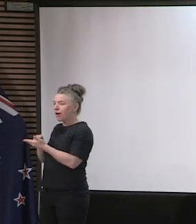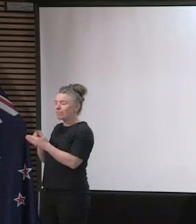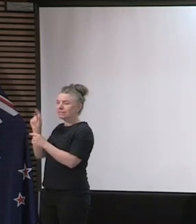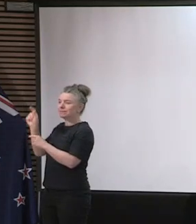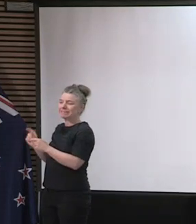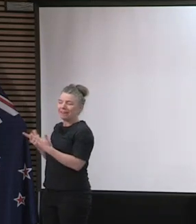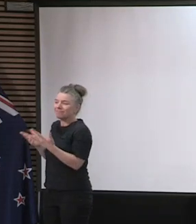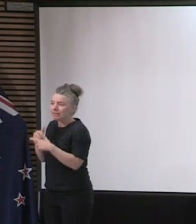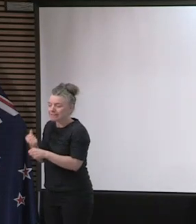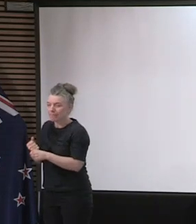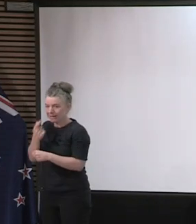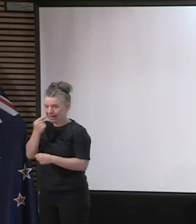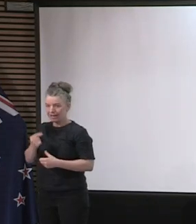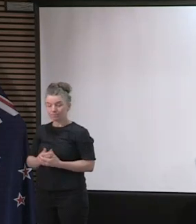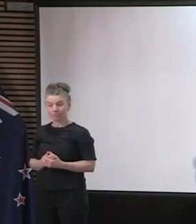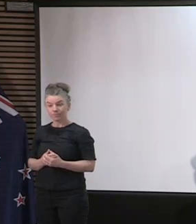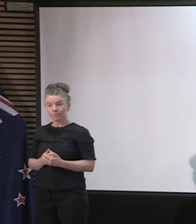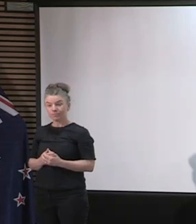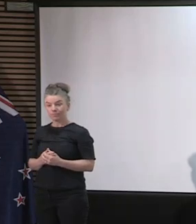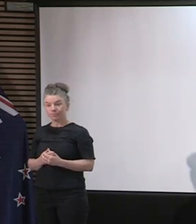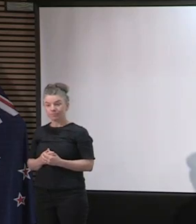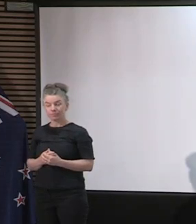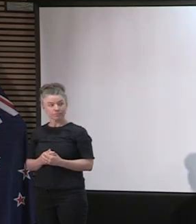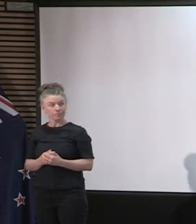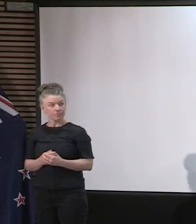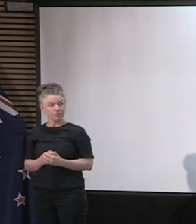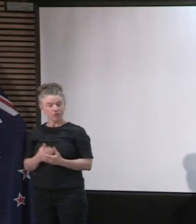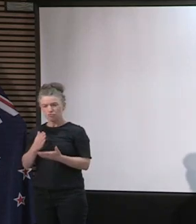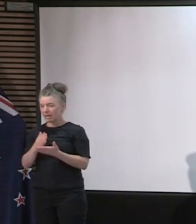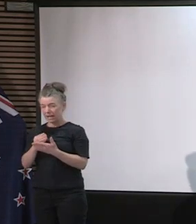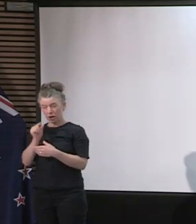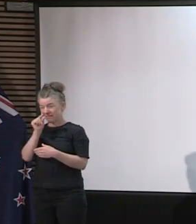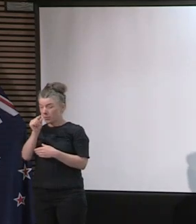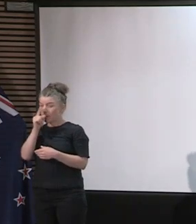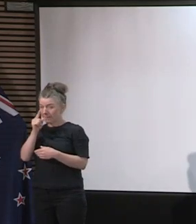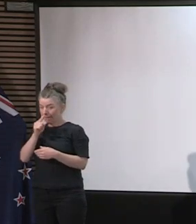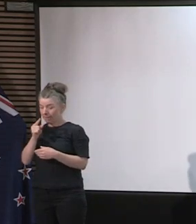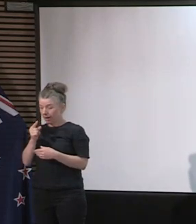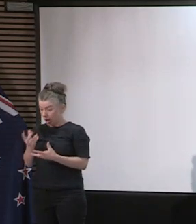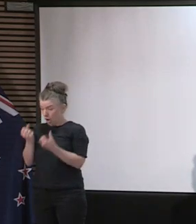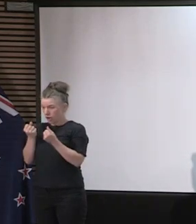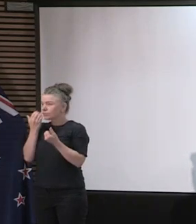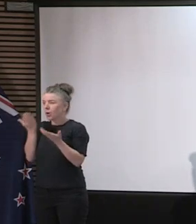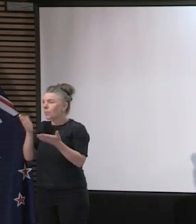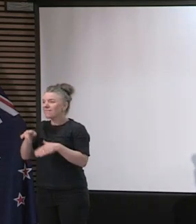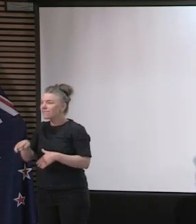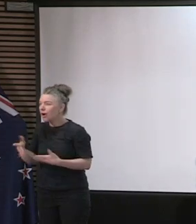ESR's yes nope timing -- genome sequencing capacity to provide insight. At the